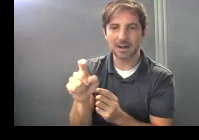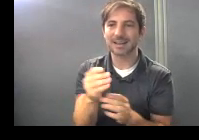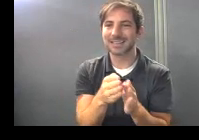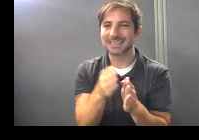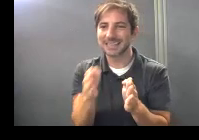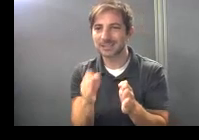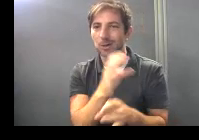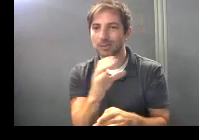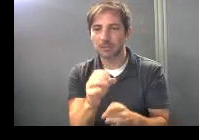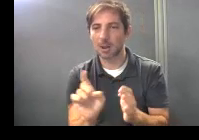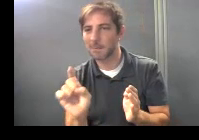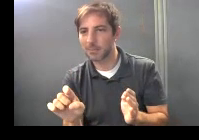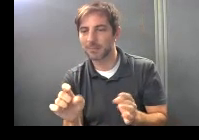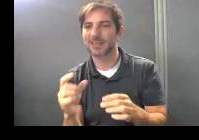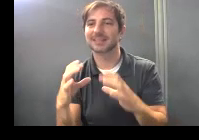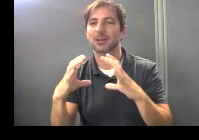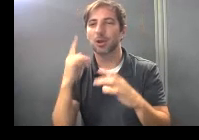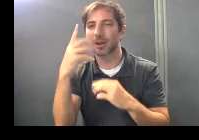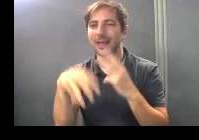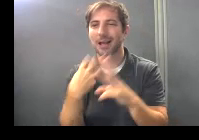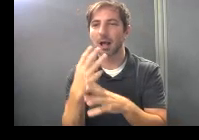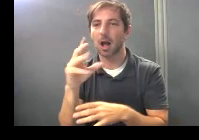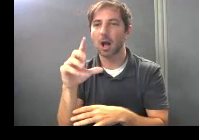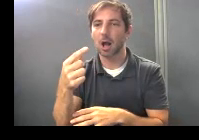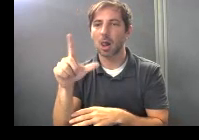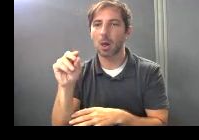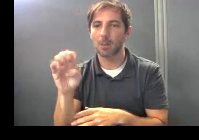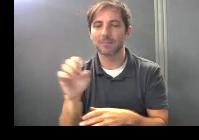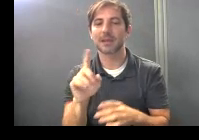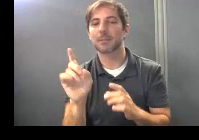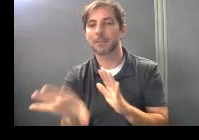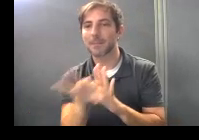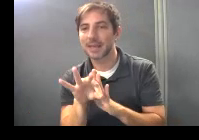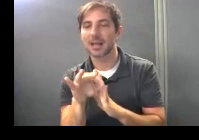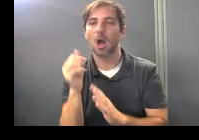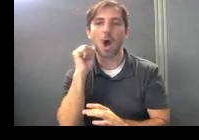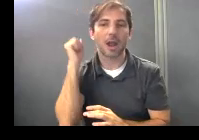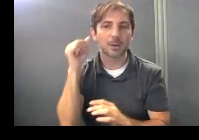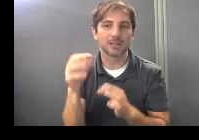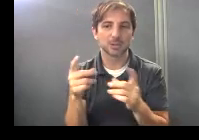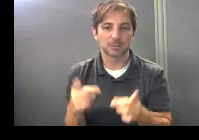SCREEN. CHOOSE AUDIO DESCRIPTION FROM THE LIST OF LANGUAGES. IF YOU ARE ON A PHONE OR DEVICE WITH A SMALL